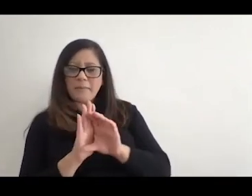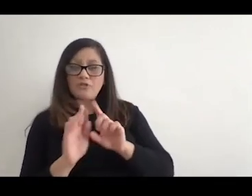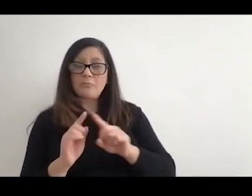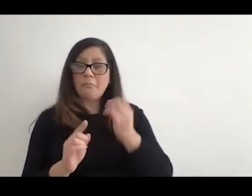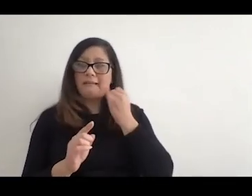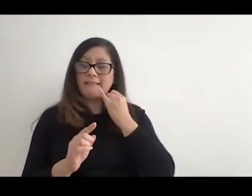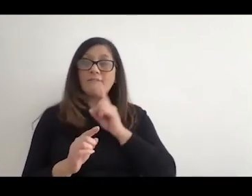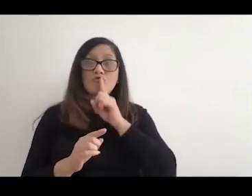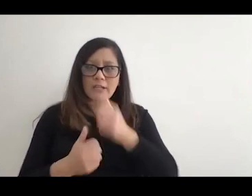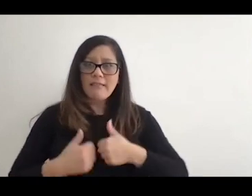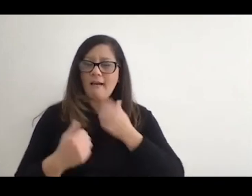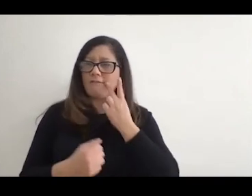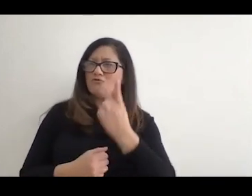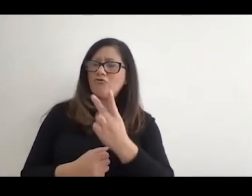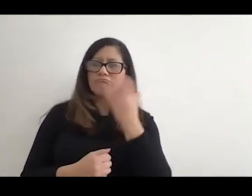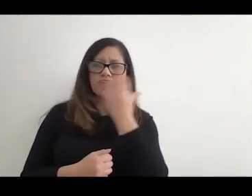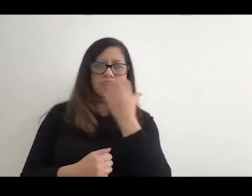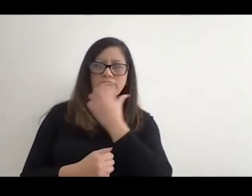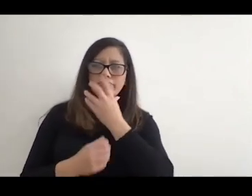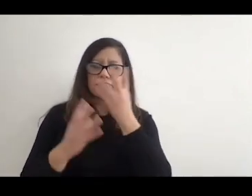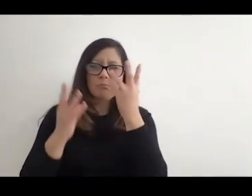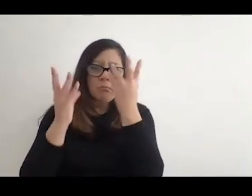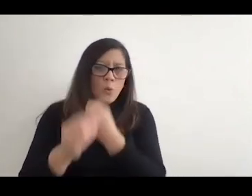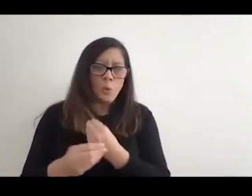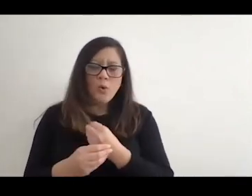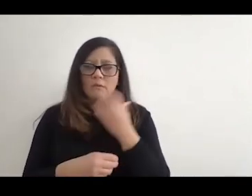one of the things that women who ambulate. Walking.